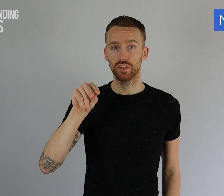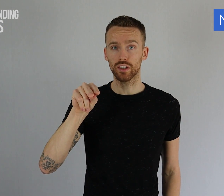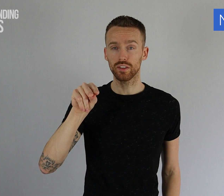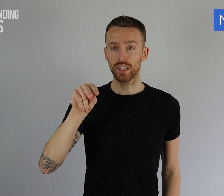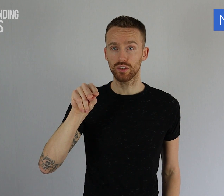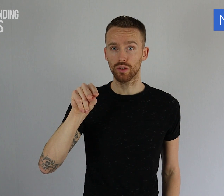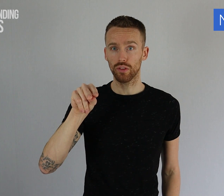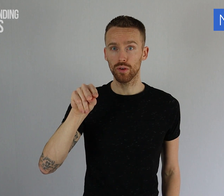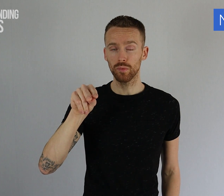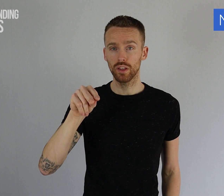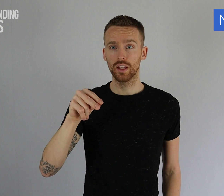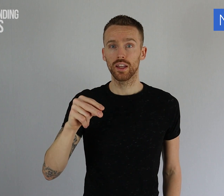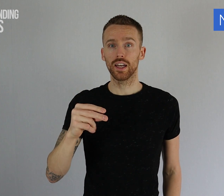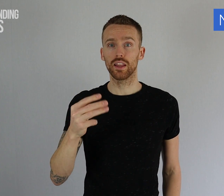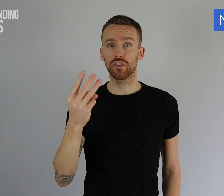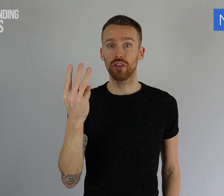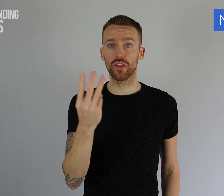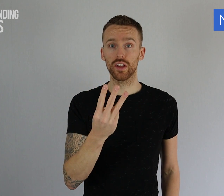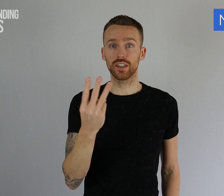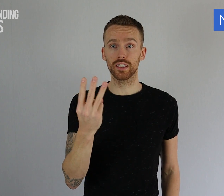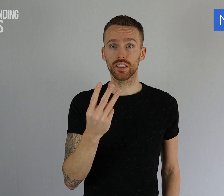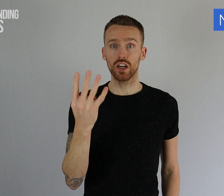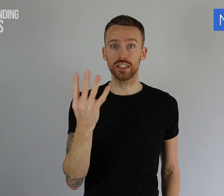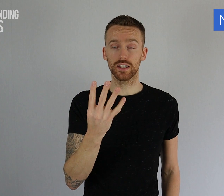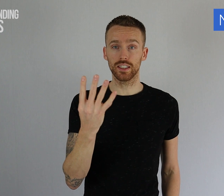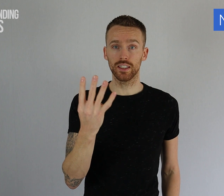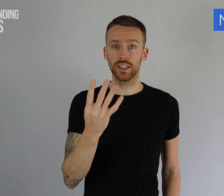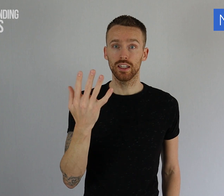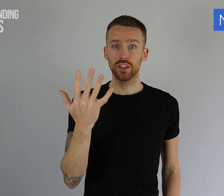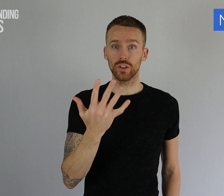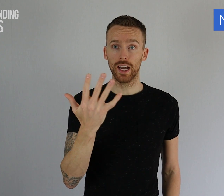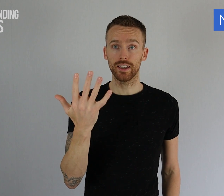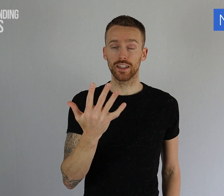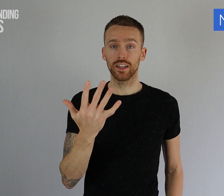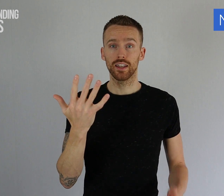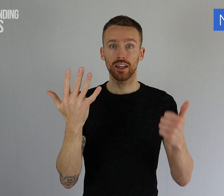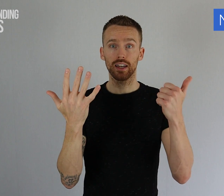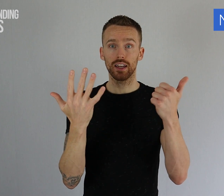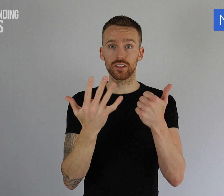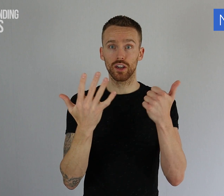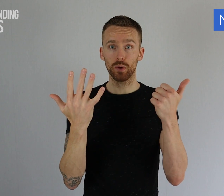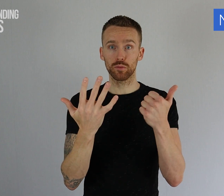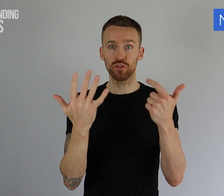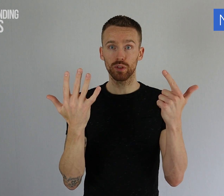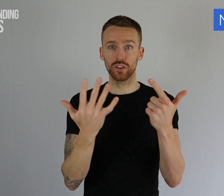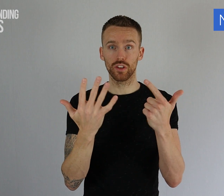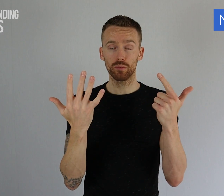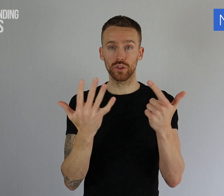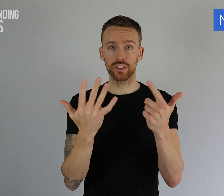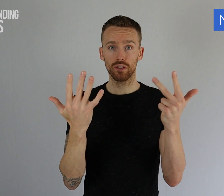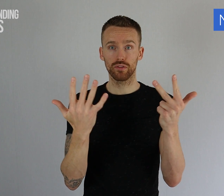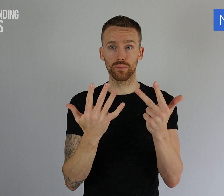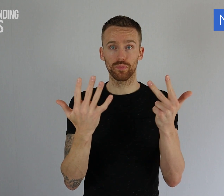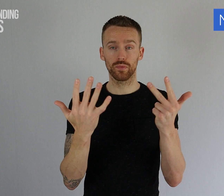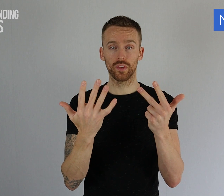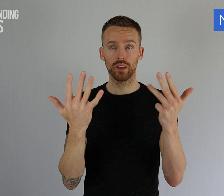fingers against your thumb. And then for 13 to 19, you add a sideways movement to the